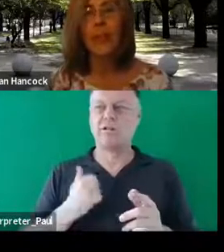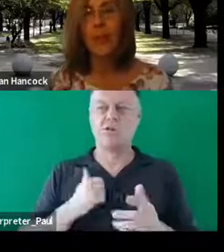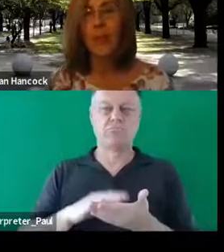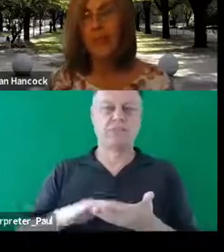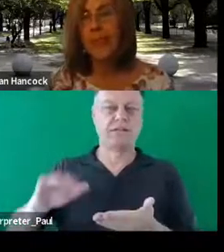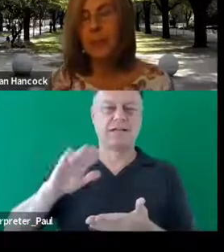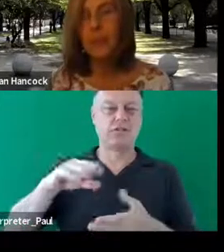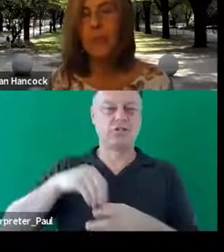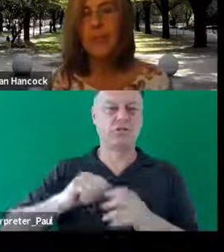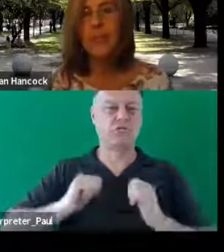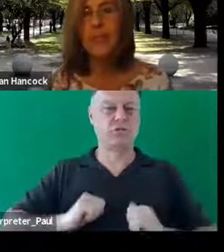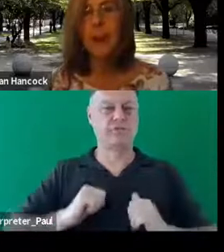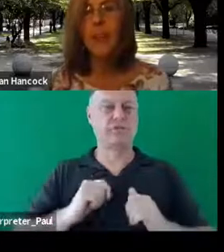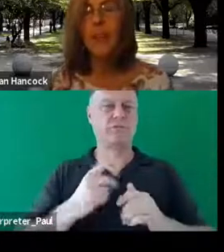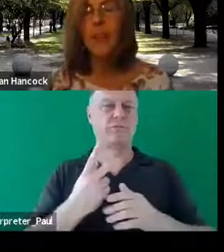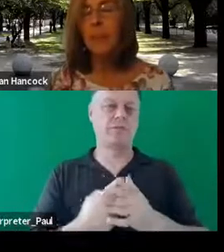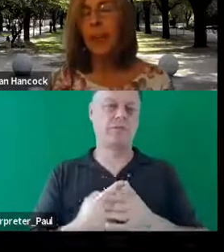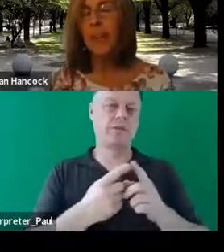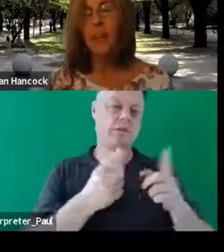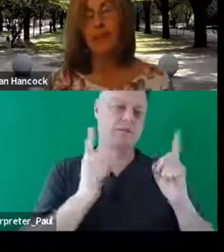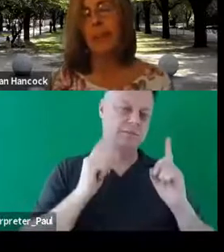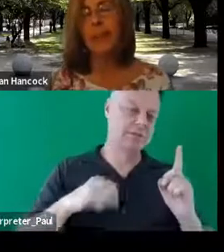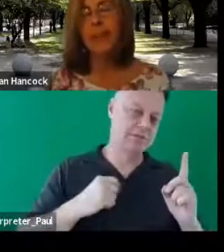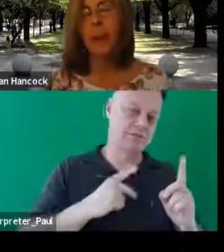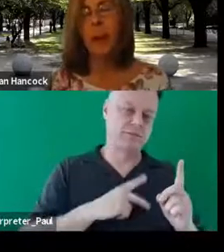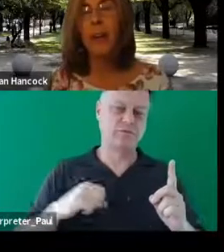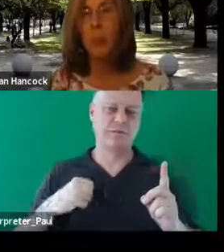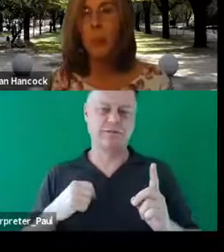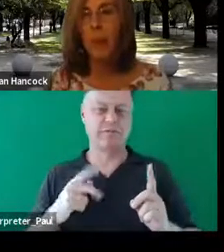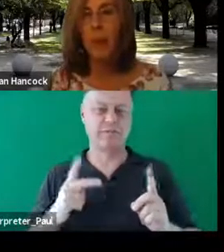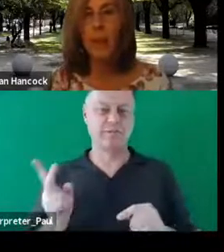both academic and professional staff providing – and it’s part of the more broader training